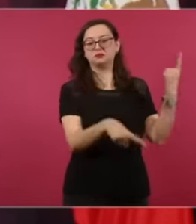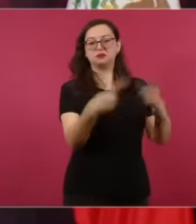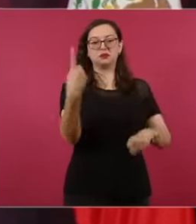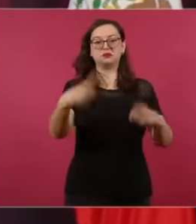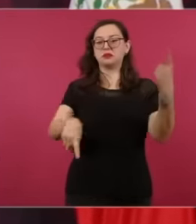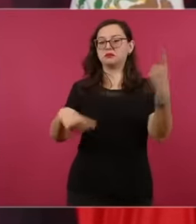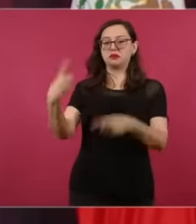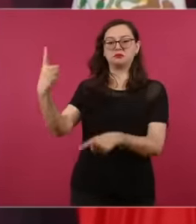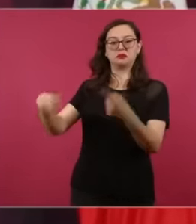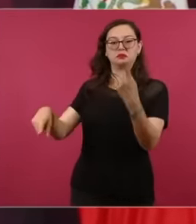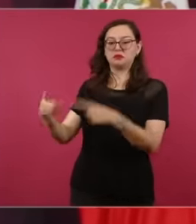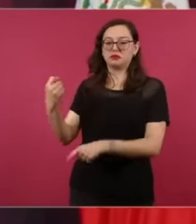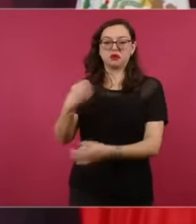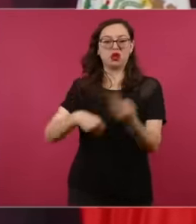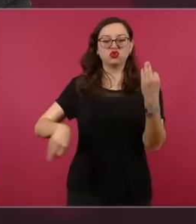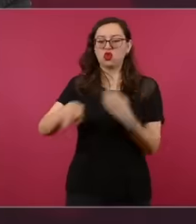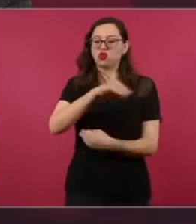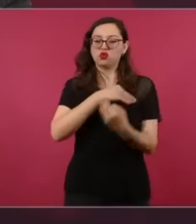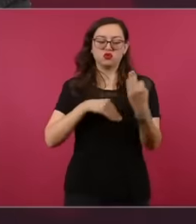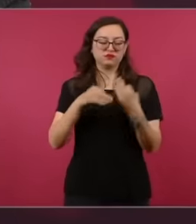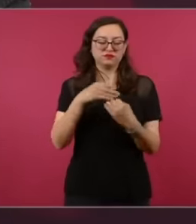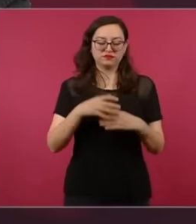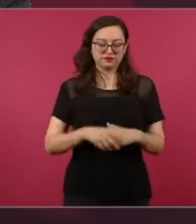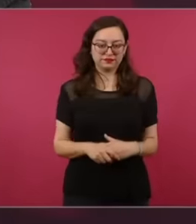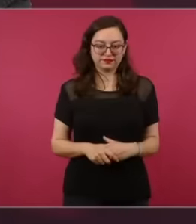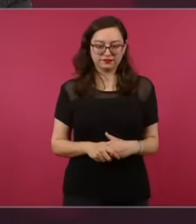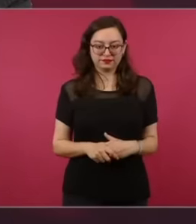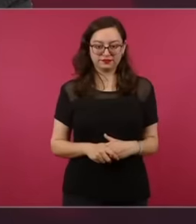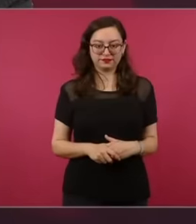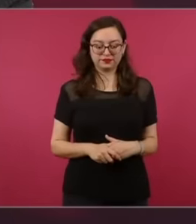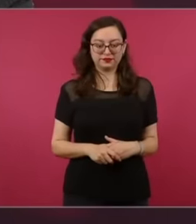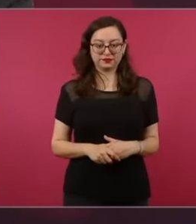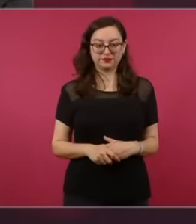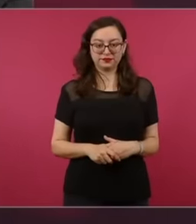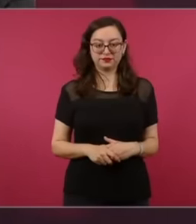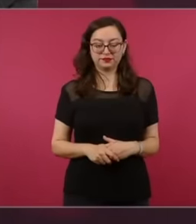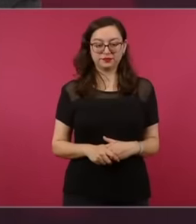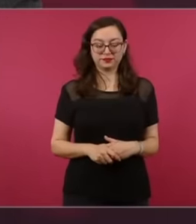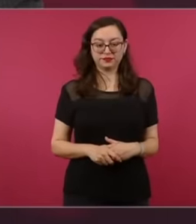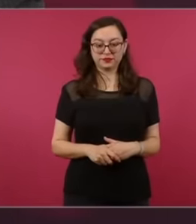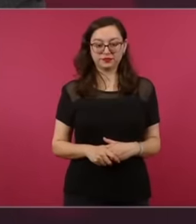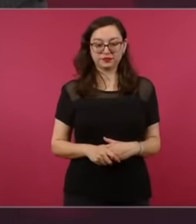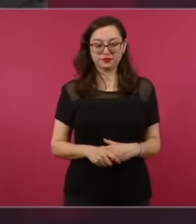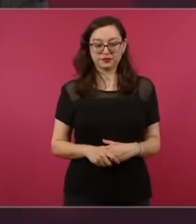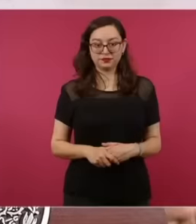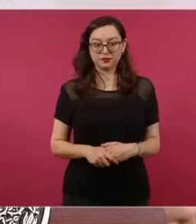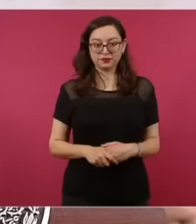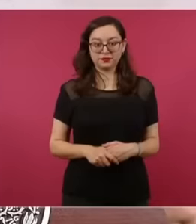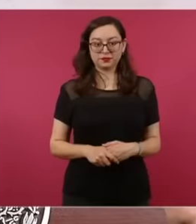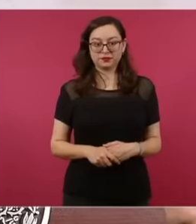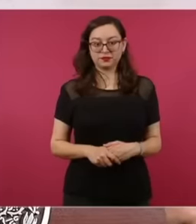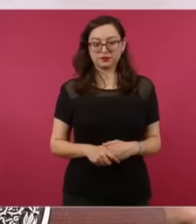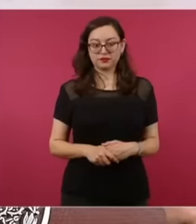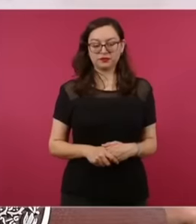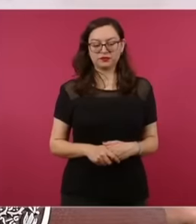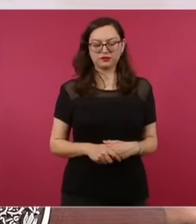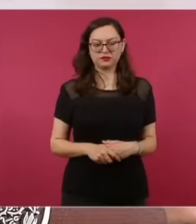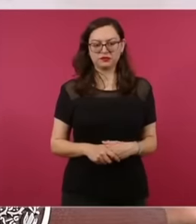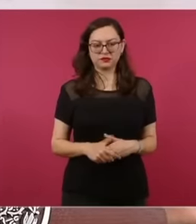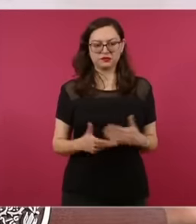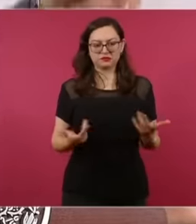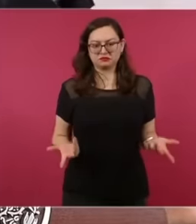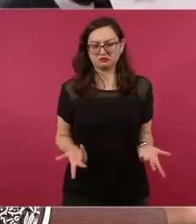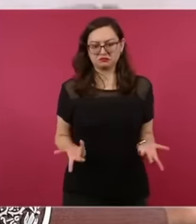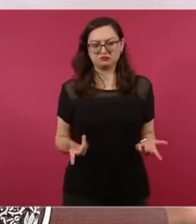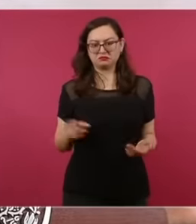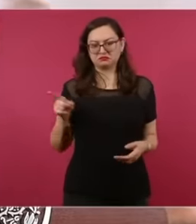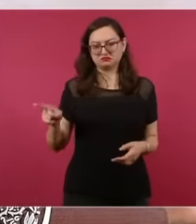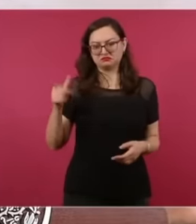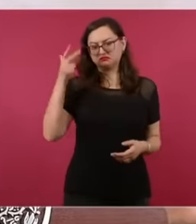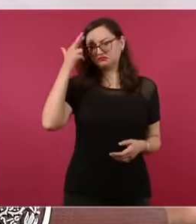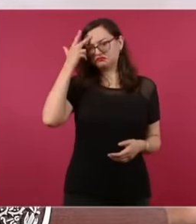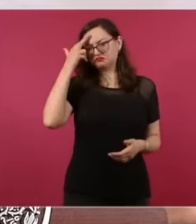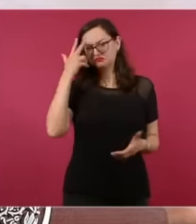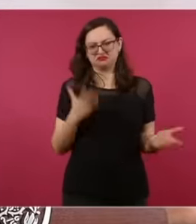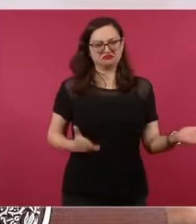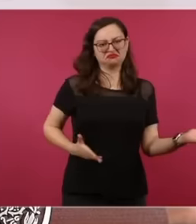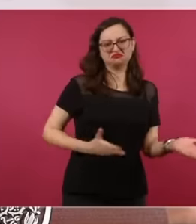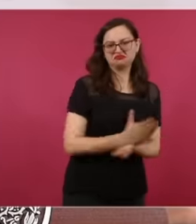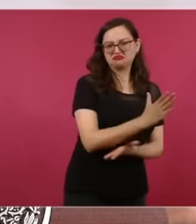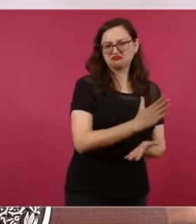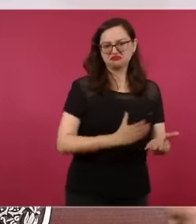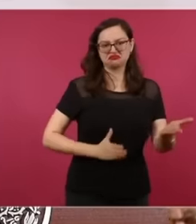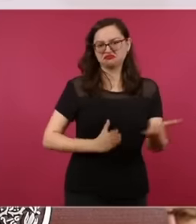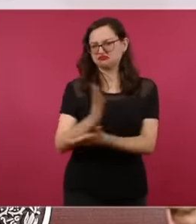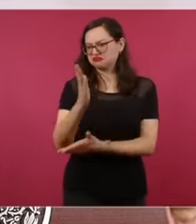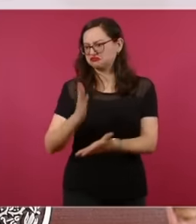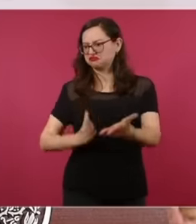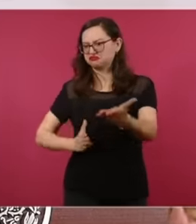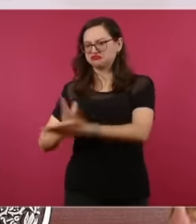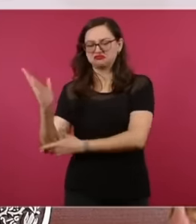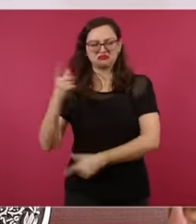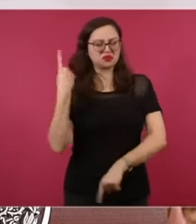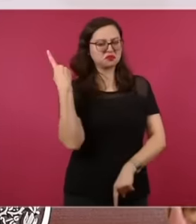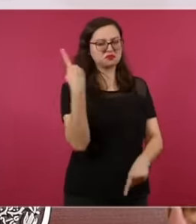Díaz, there are many examples of how the judges, magistrates, ministers were